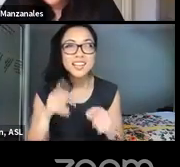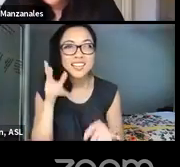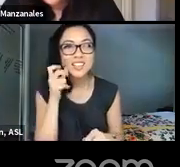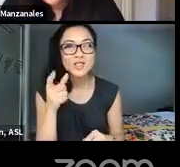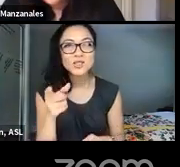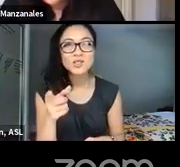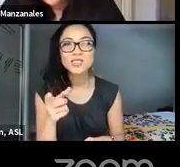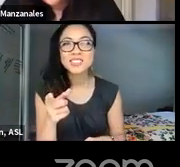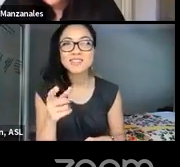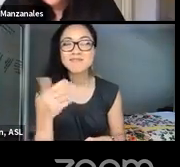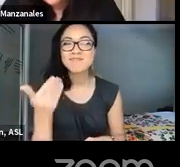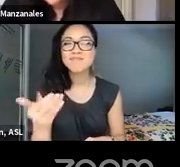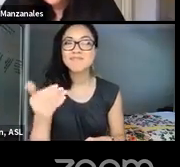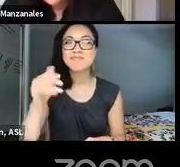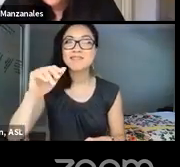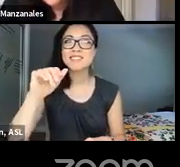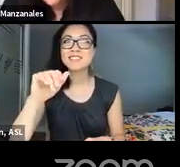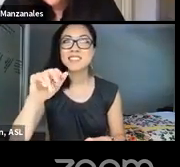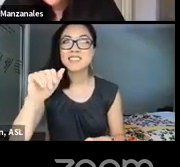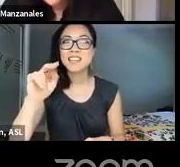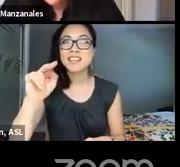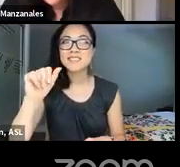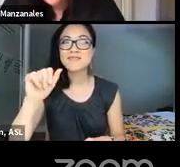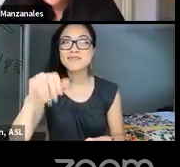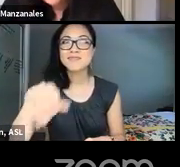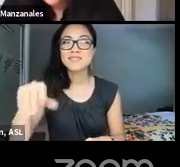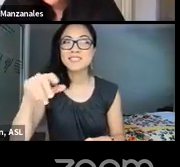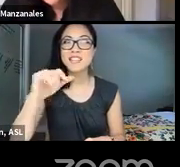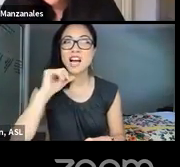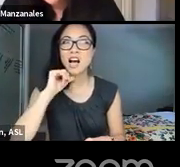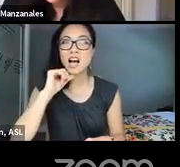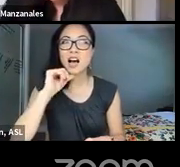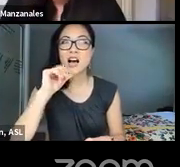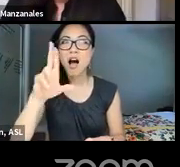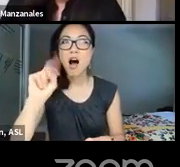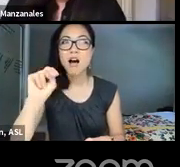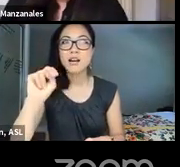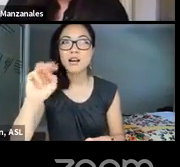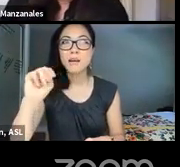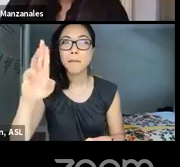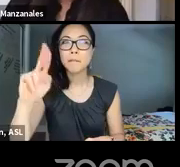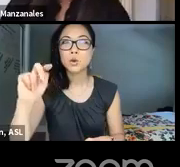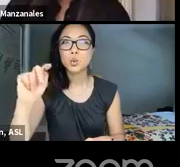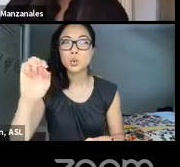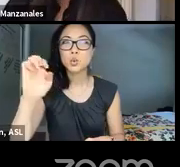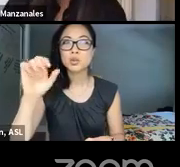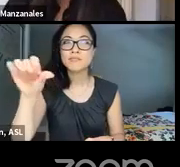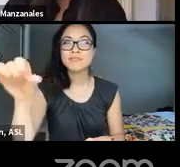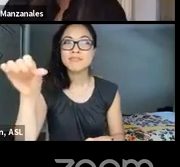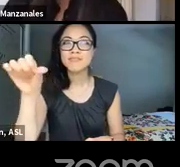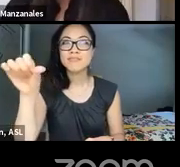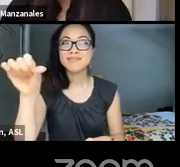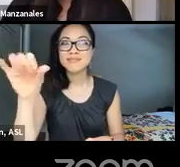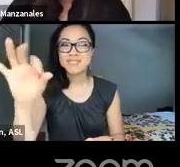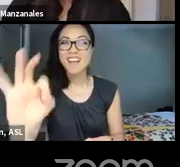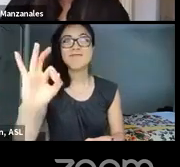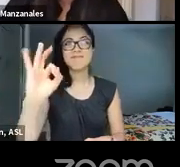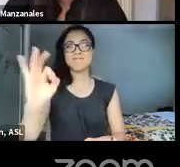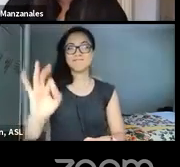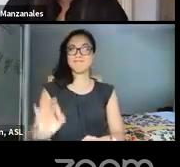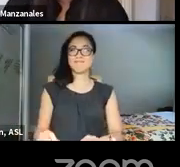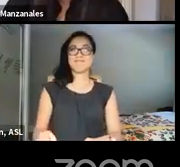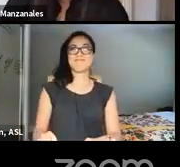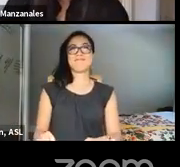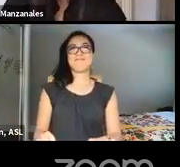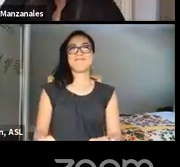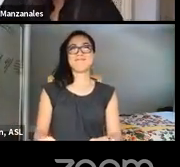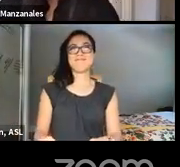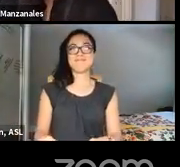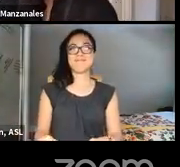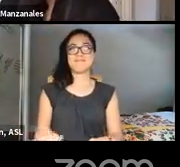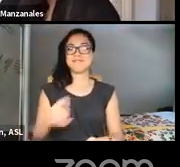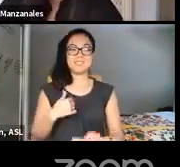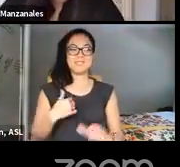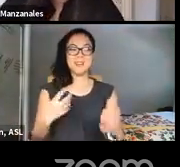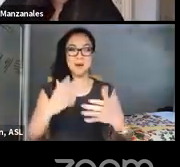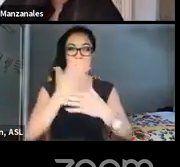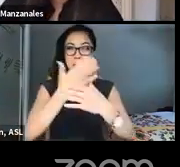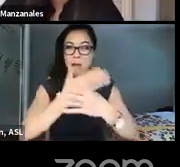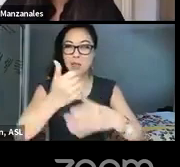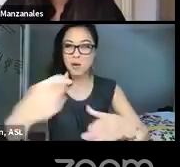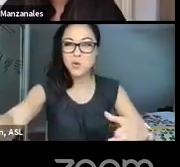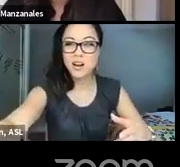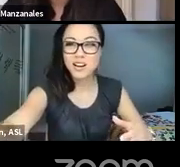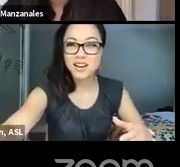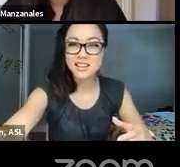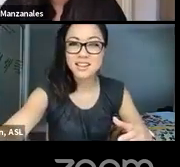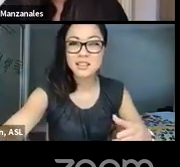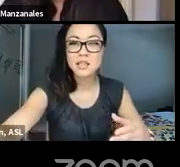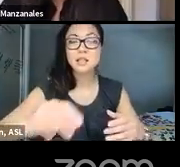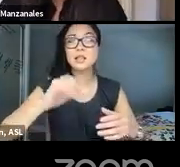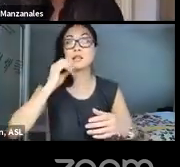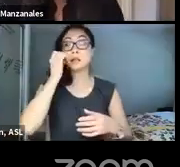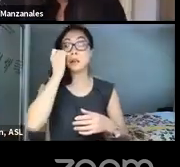since COVID arrived in our city. I want to hear what you have been